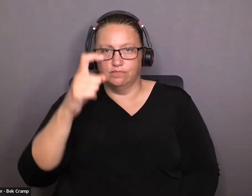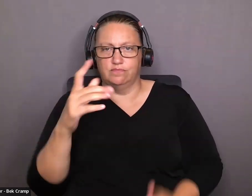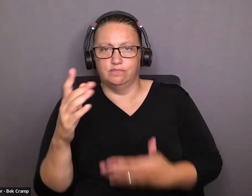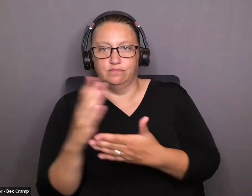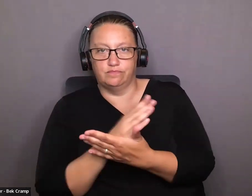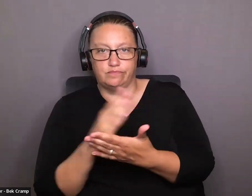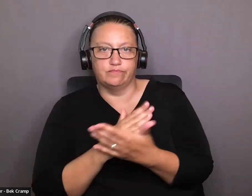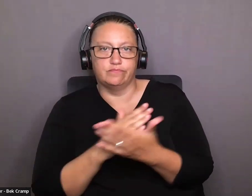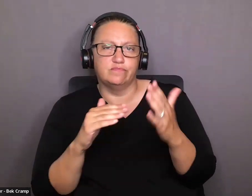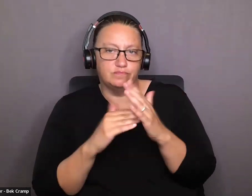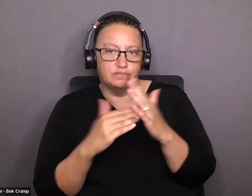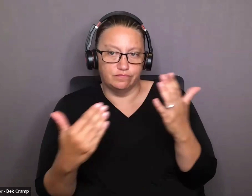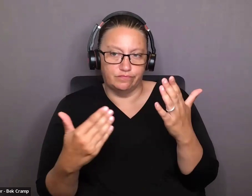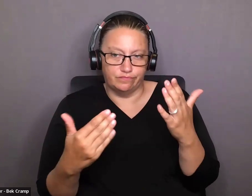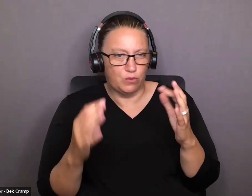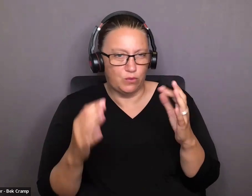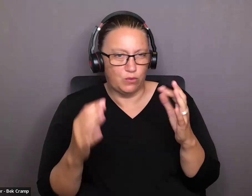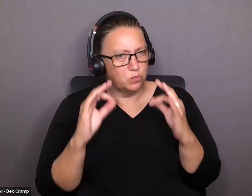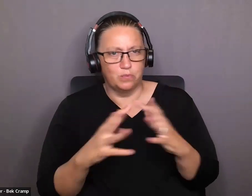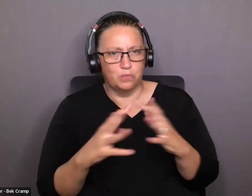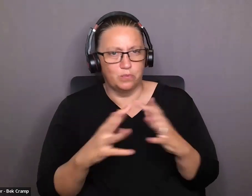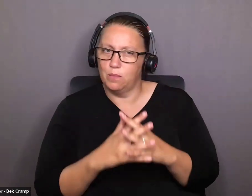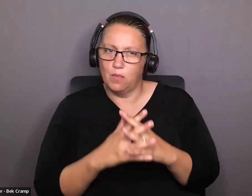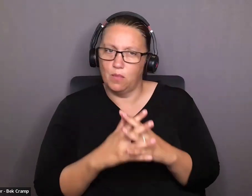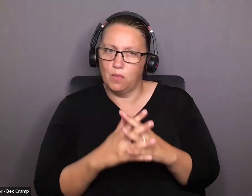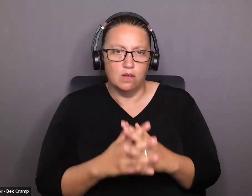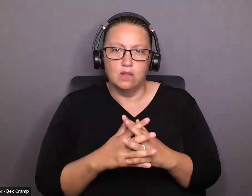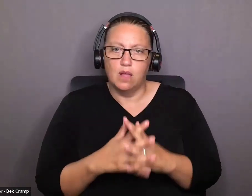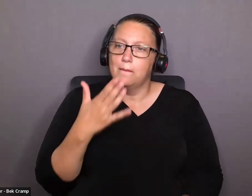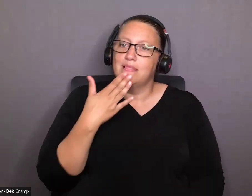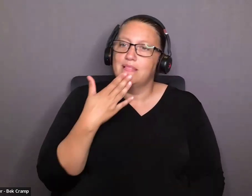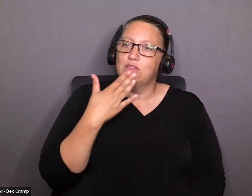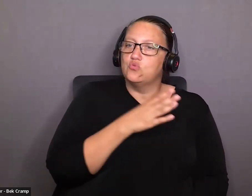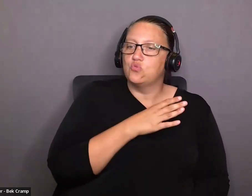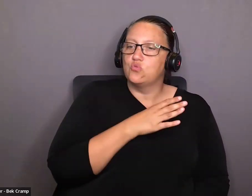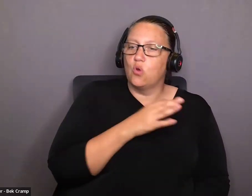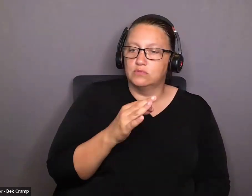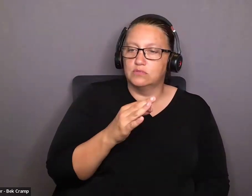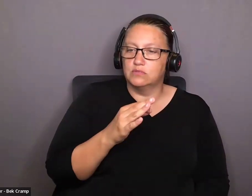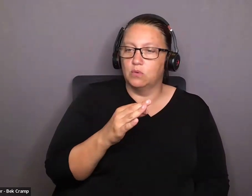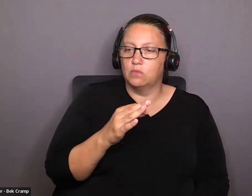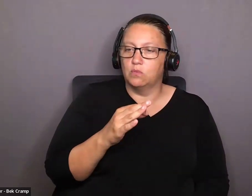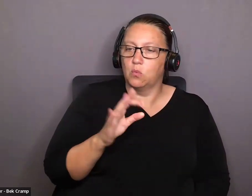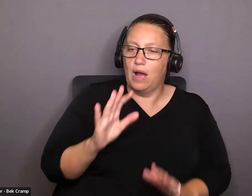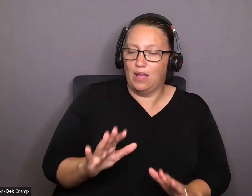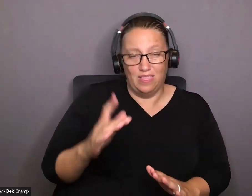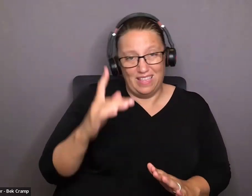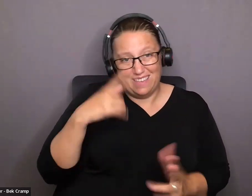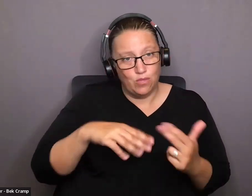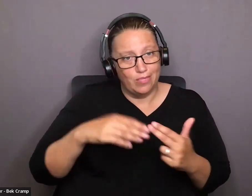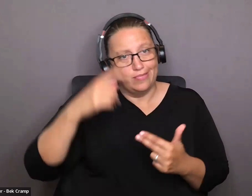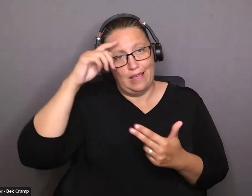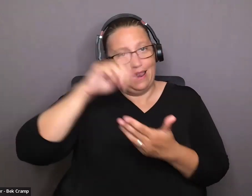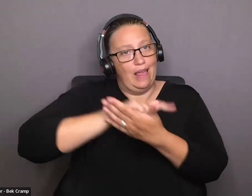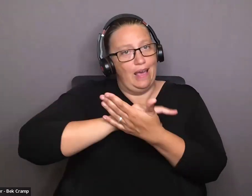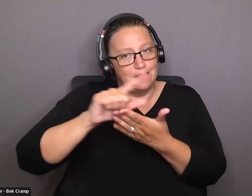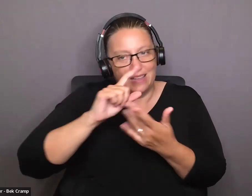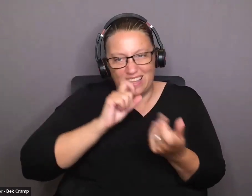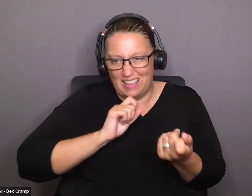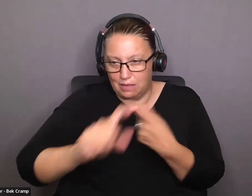of anything else later please don't hesitate to email the NDRP team at info@ndrp.org.au